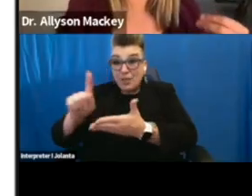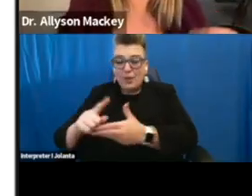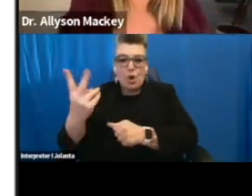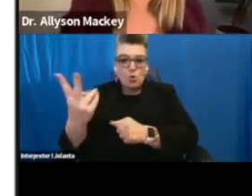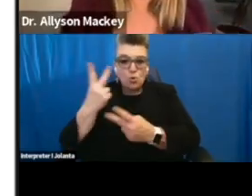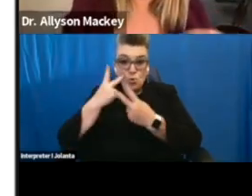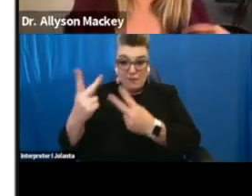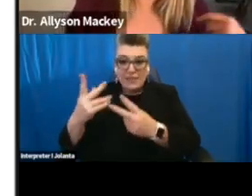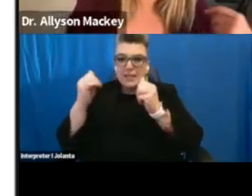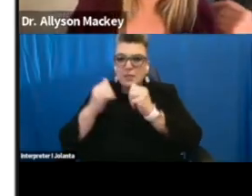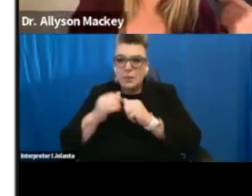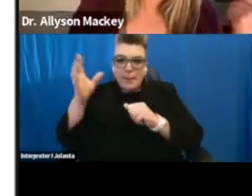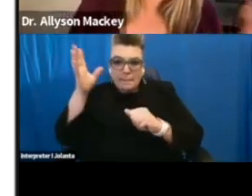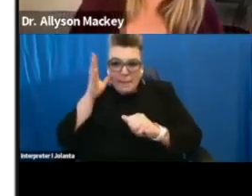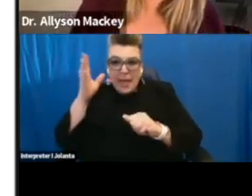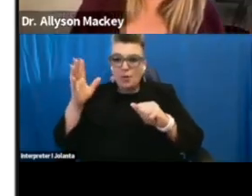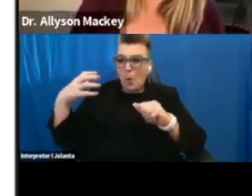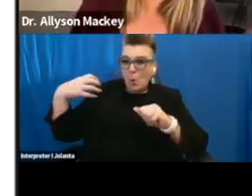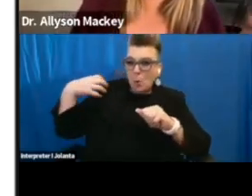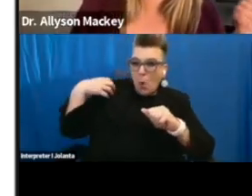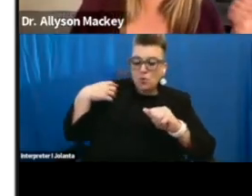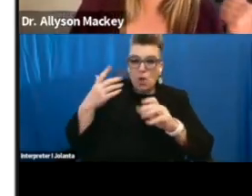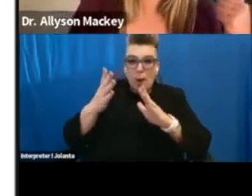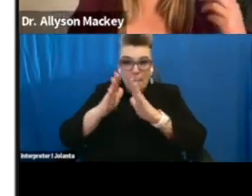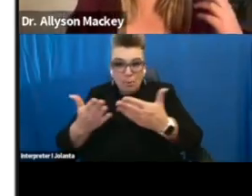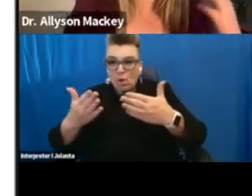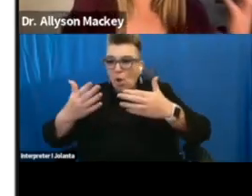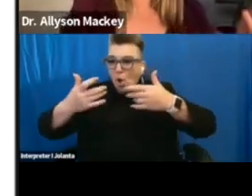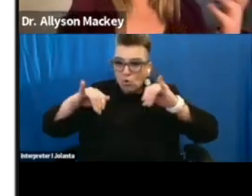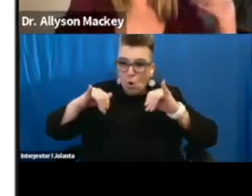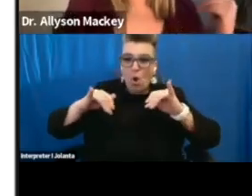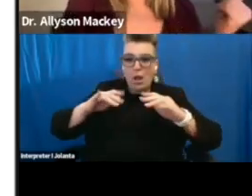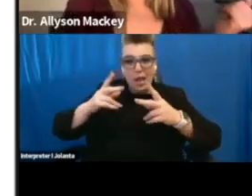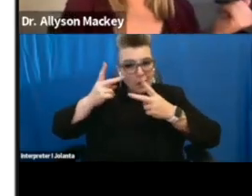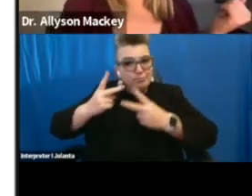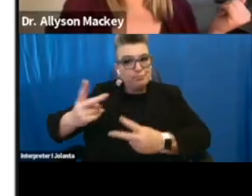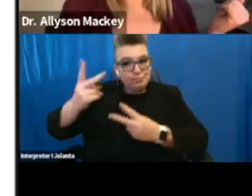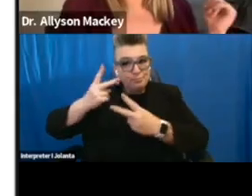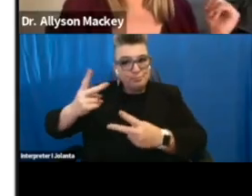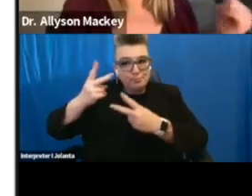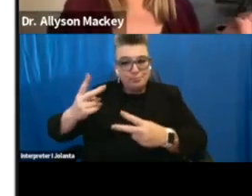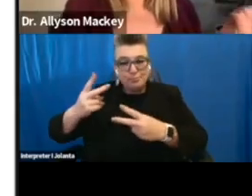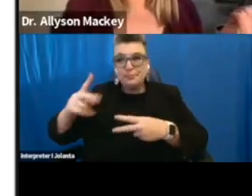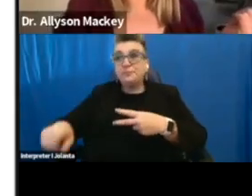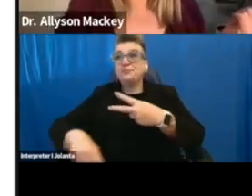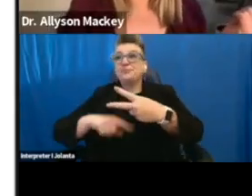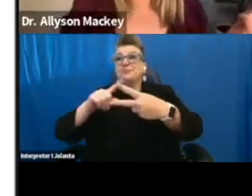every visit um as compared to a program that's around family nutrition where families get money